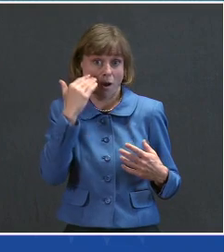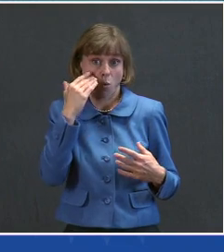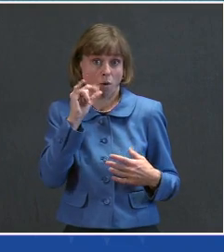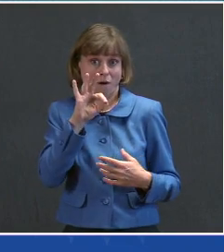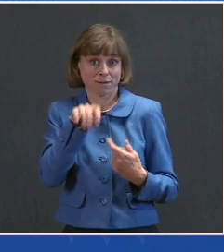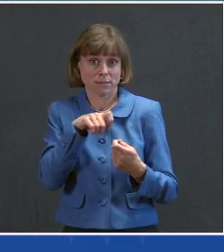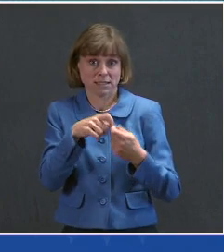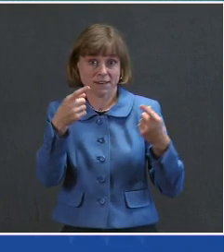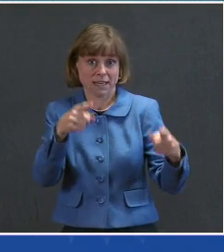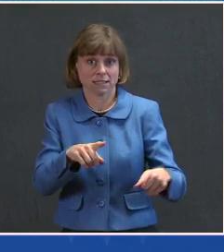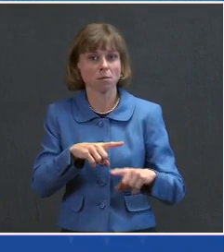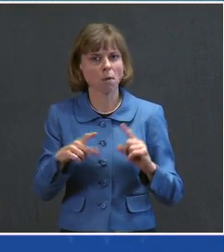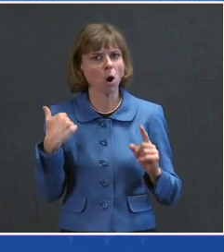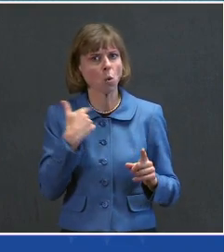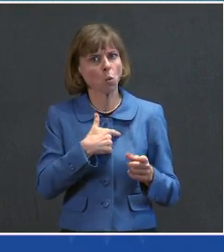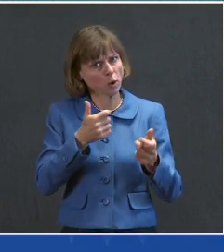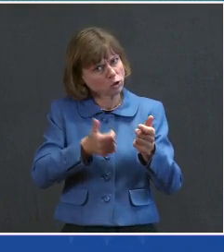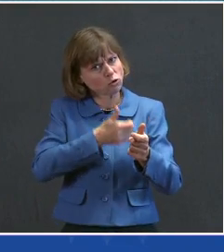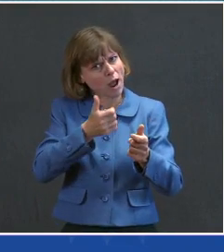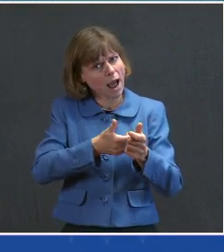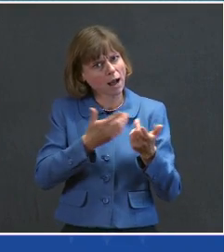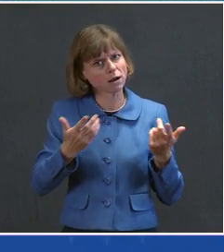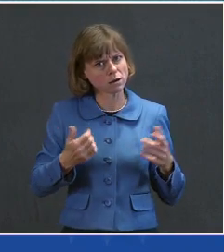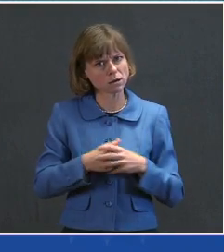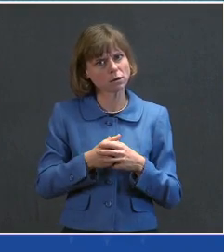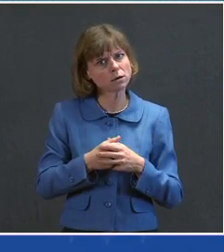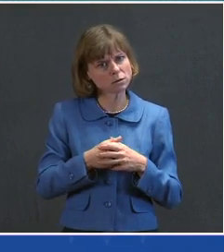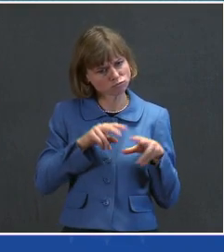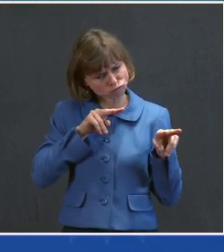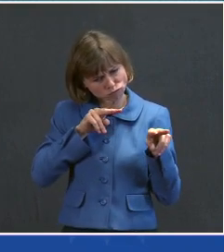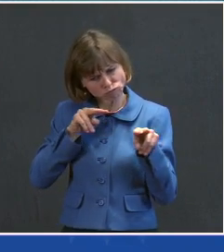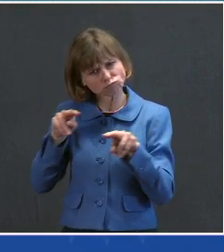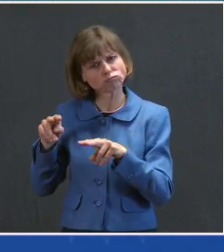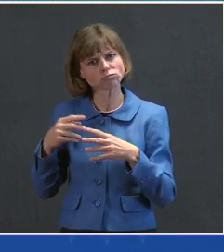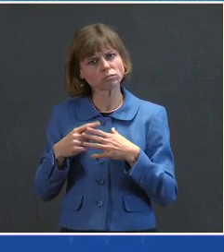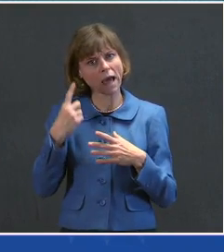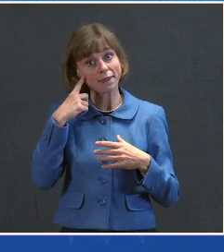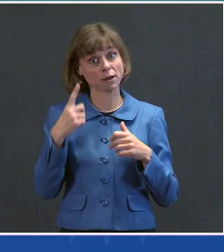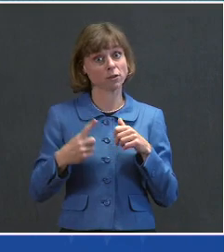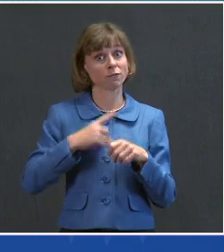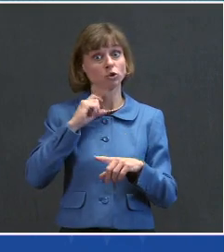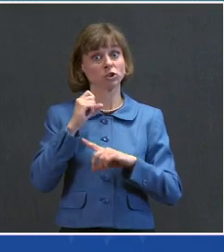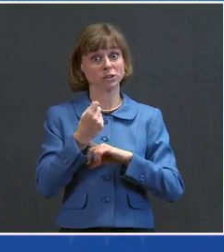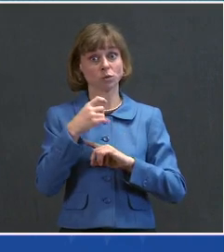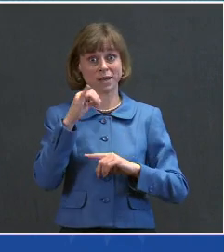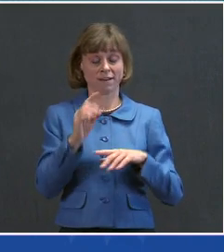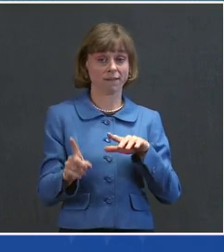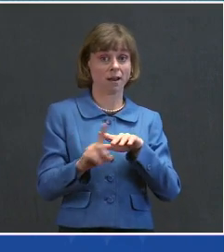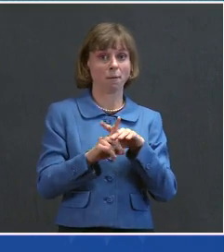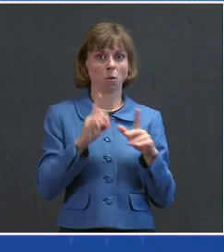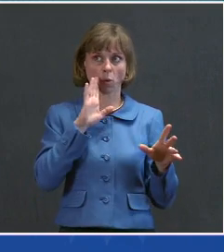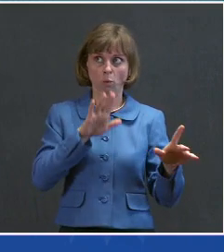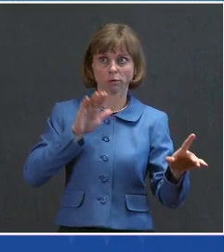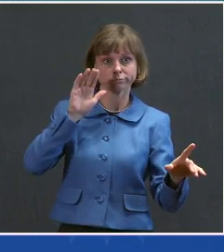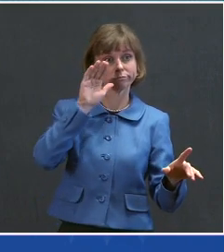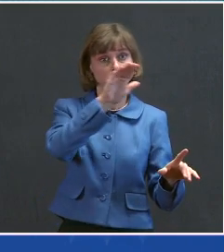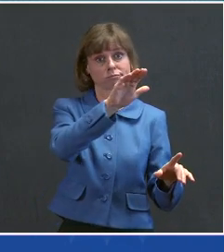but it is something we track and we watch closely. And I think our first step in those scenarios would be to raise it directly with leadership in the states.